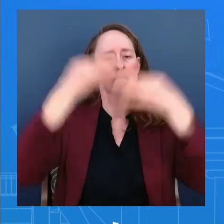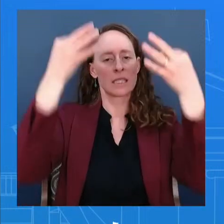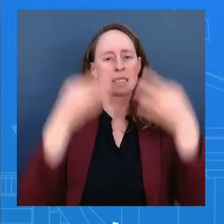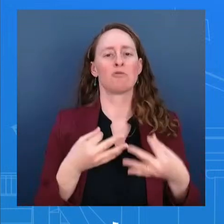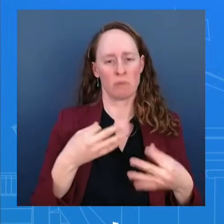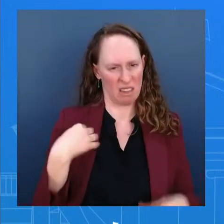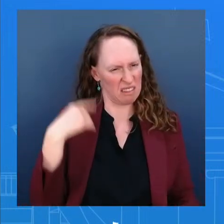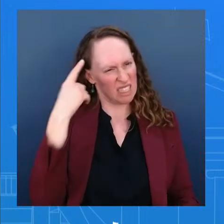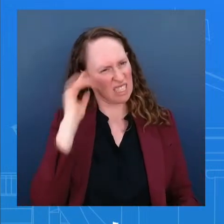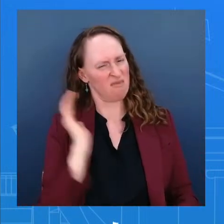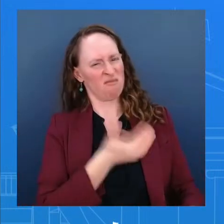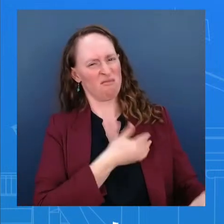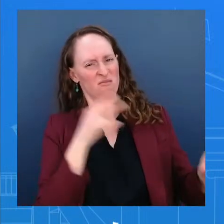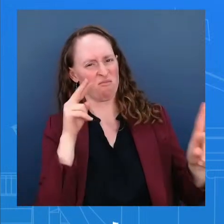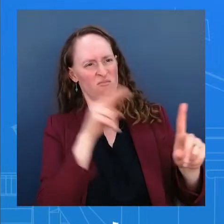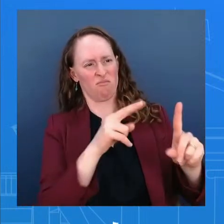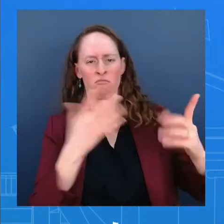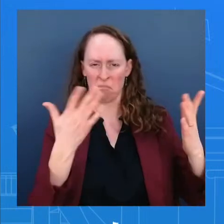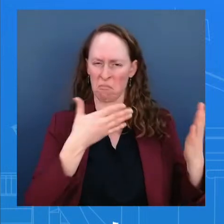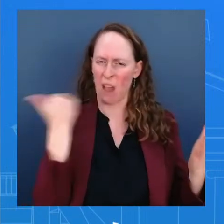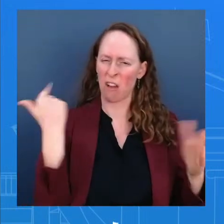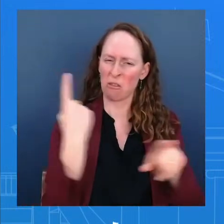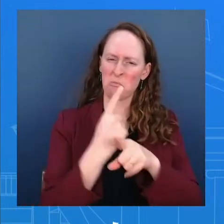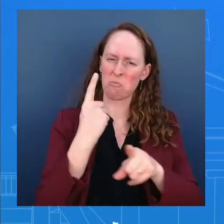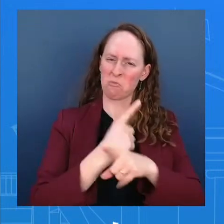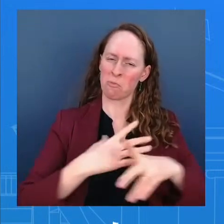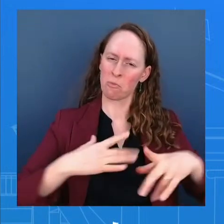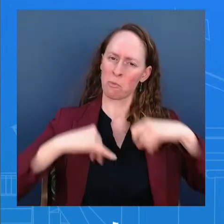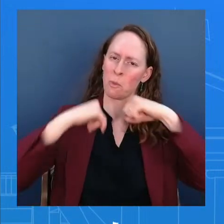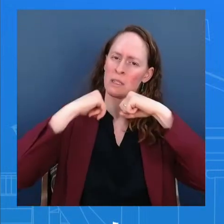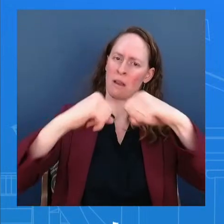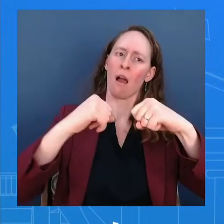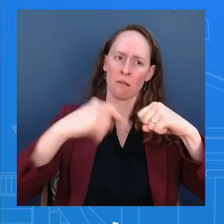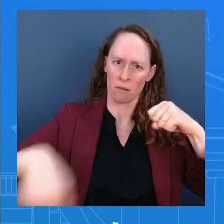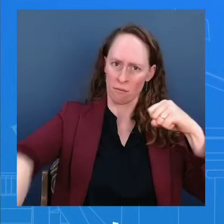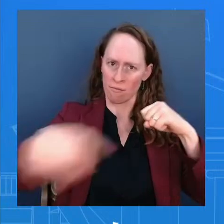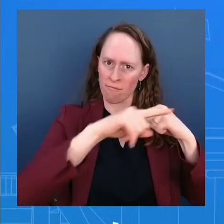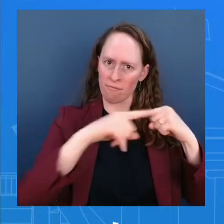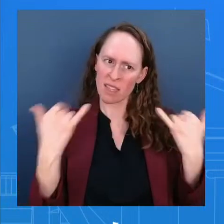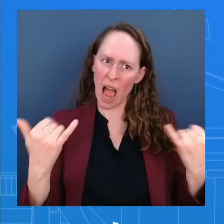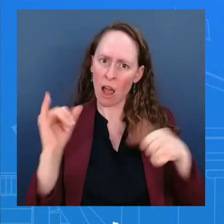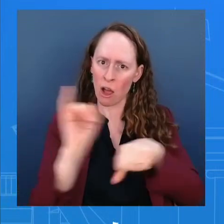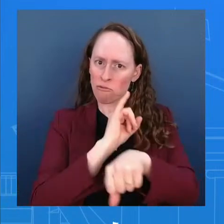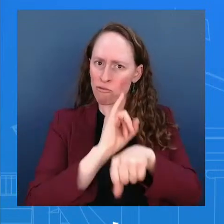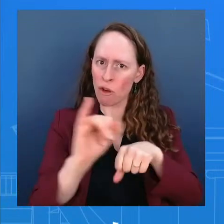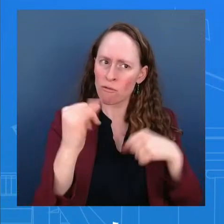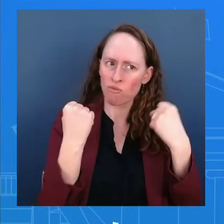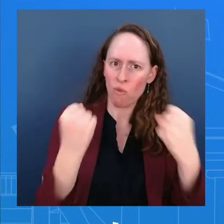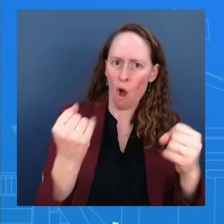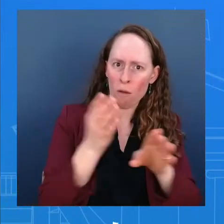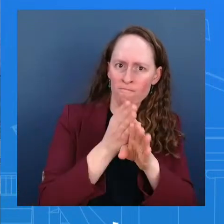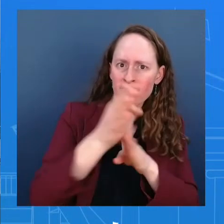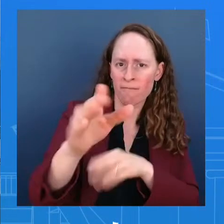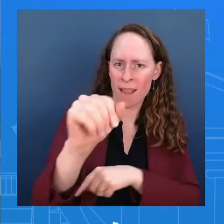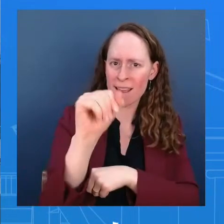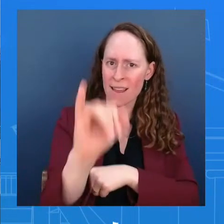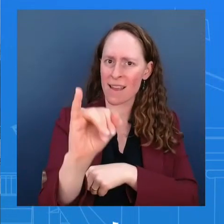when it comes to artificial intelligence. Yeah. The Press: Thanks. Jake, I have two questions. First, can I go back to something Josh asked at the outset, which is